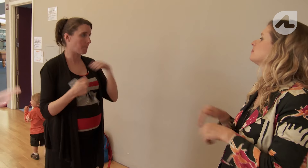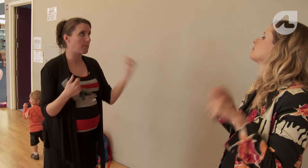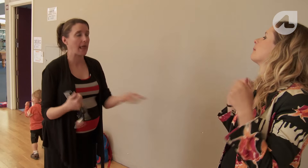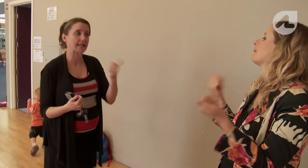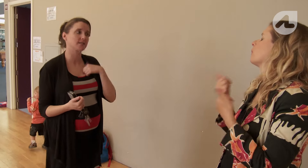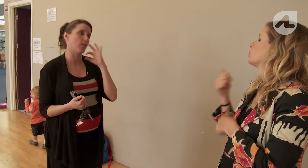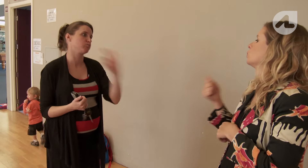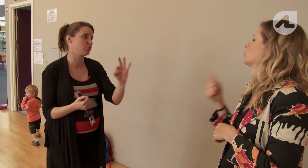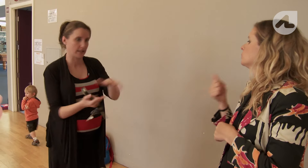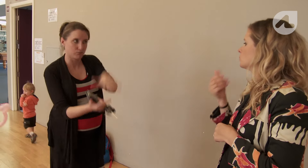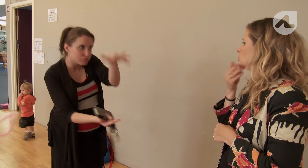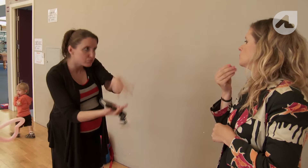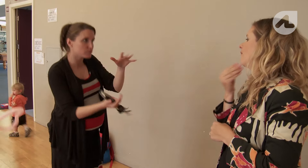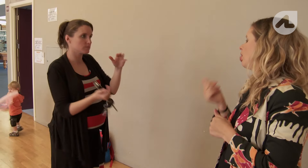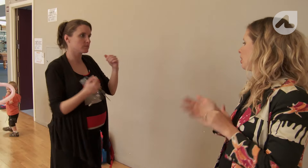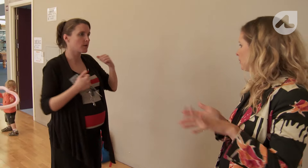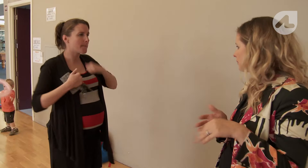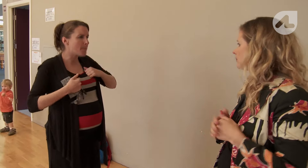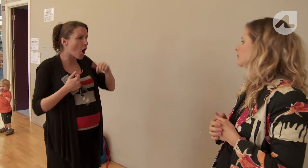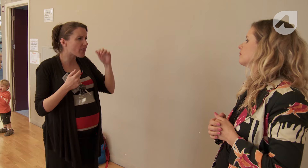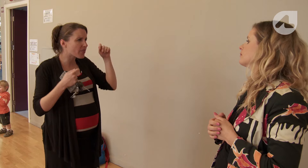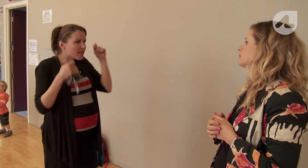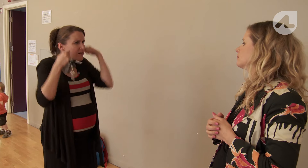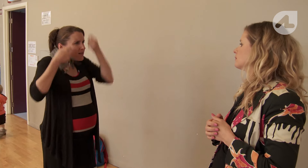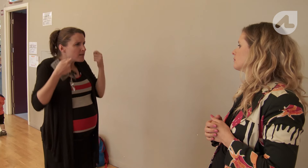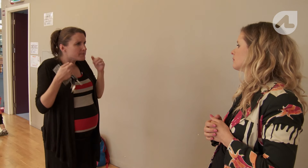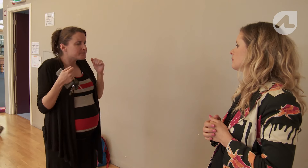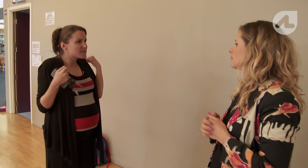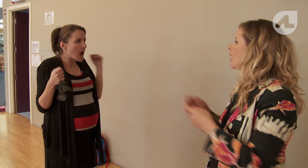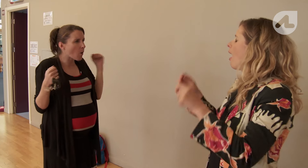I've got plenty of clothes and jackets and towels, and little things like bath towels with hoods.